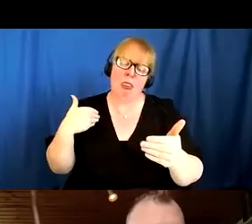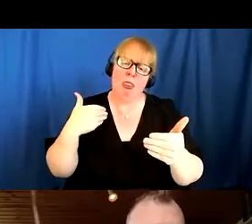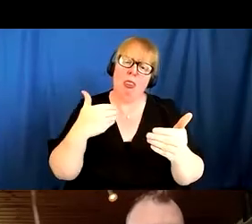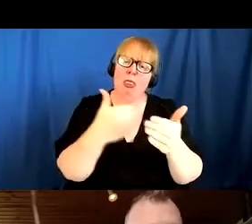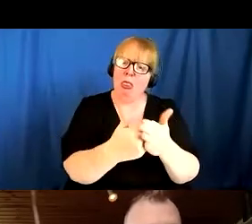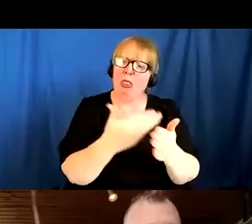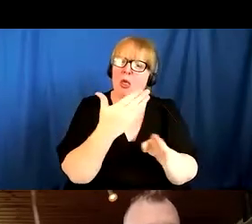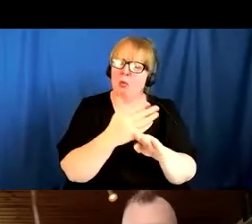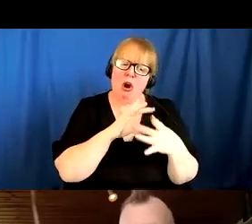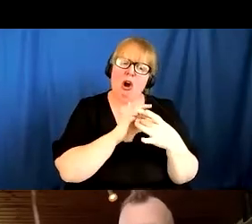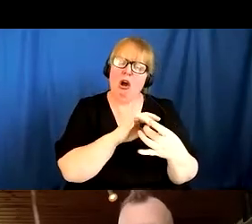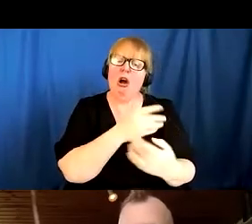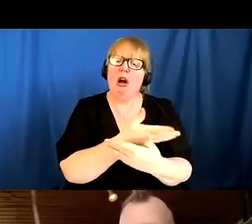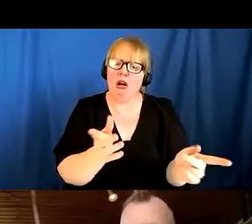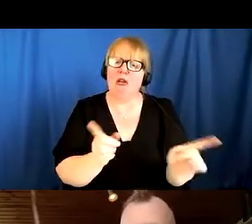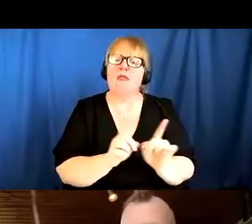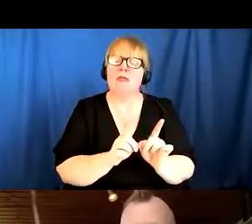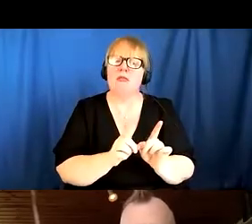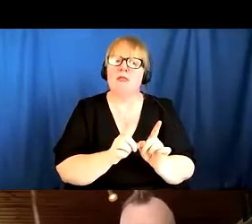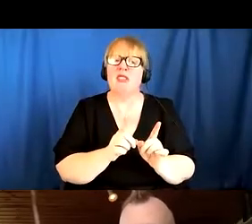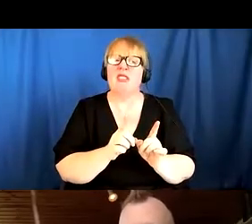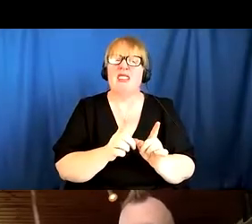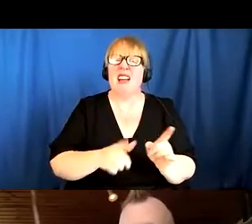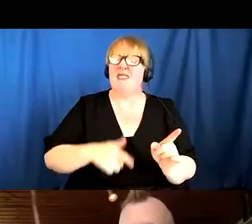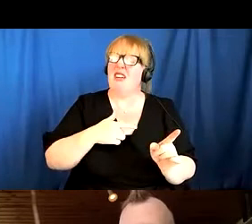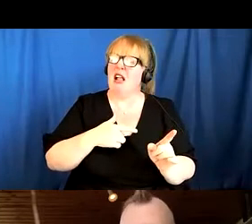I think probably the fact that I used roleplay and play in my work